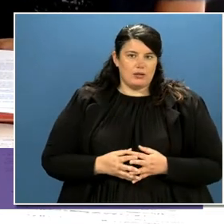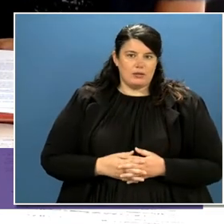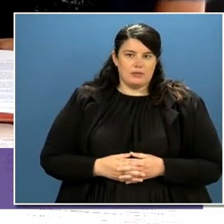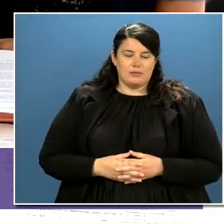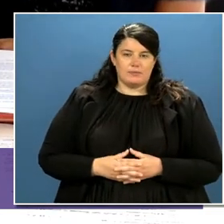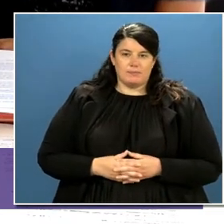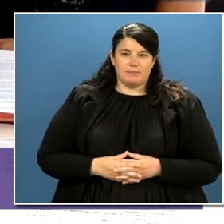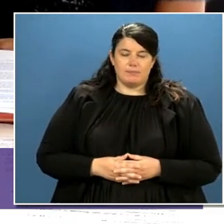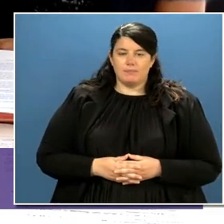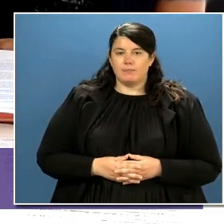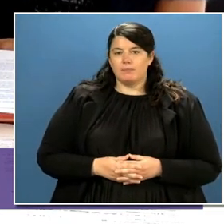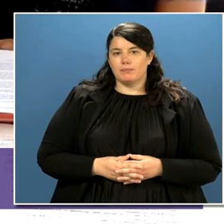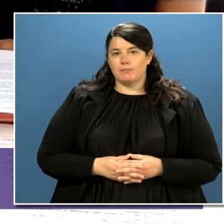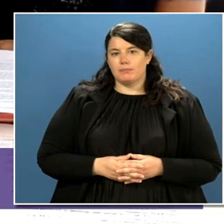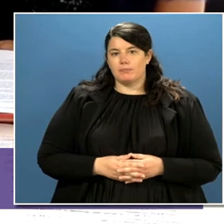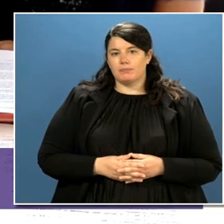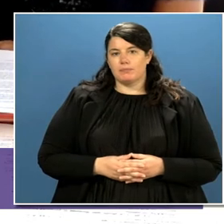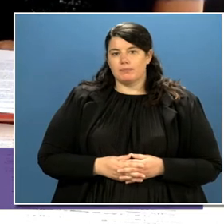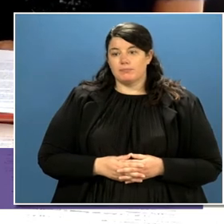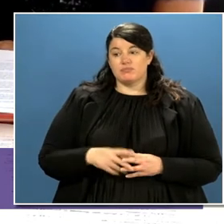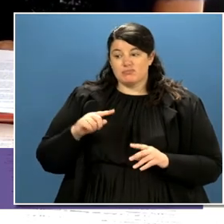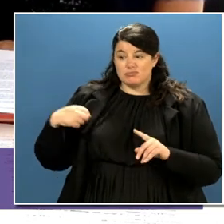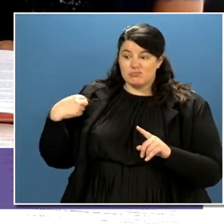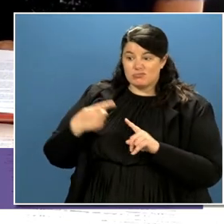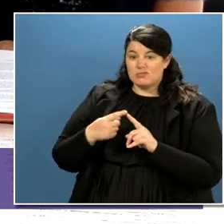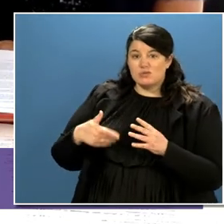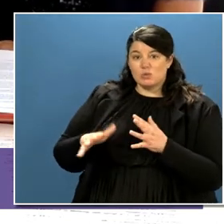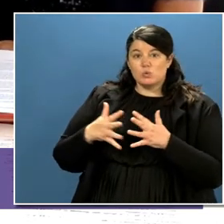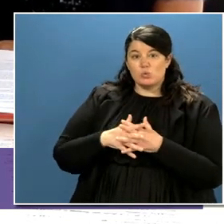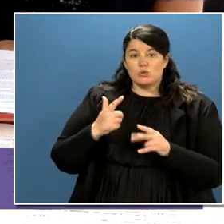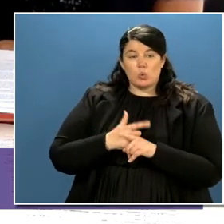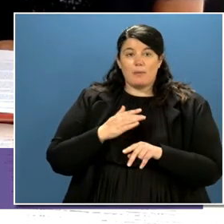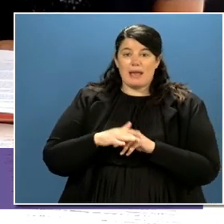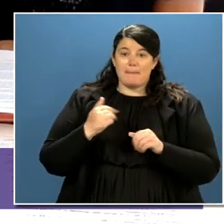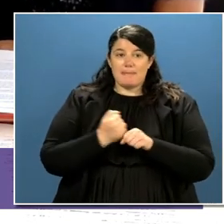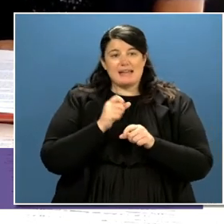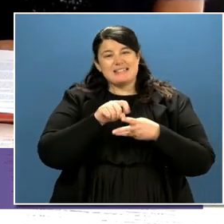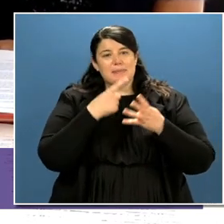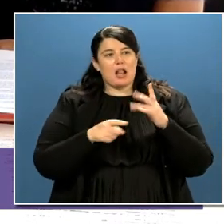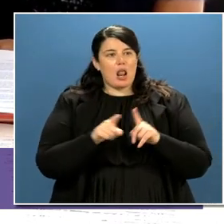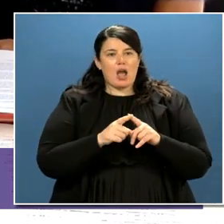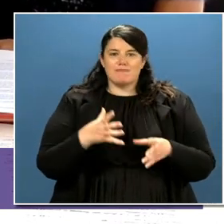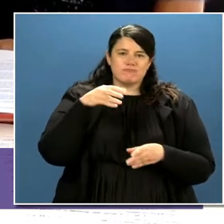throughout this whole week around normalising disability and taking away